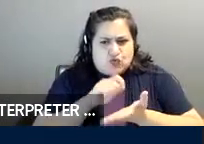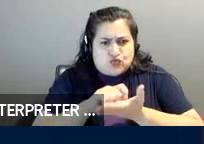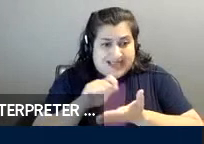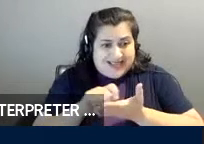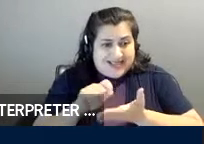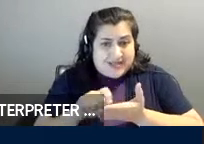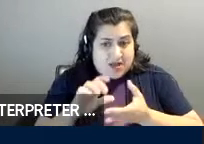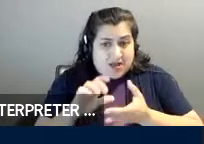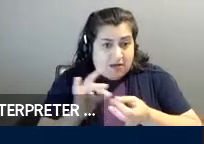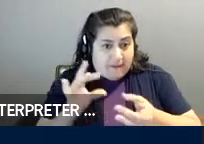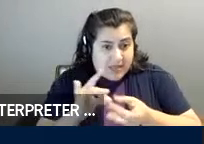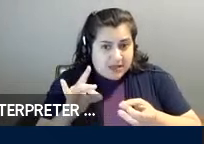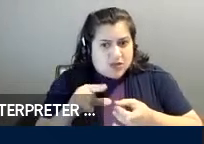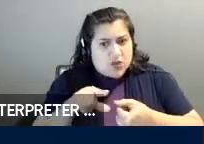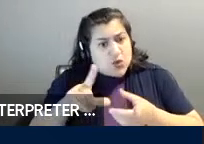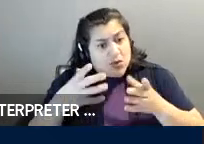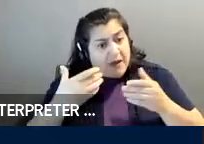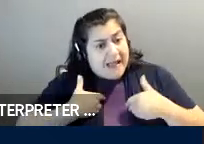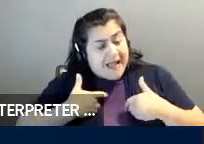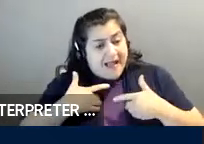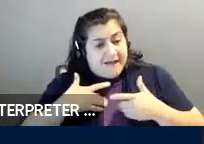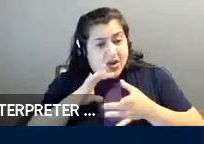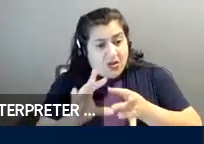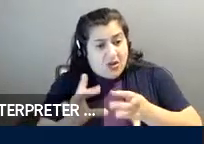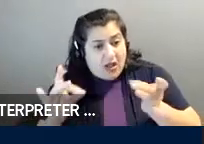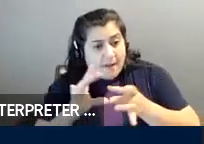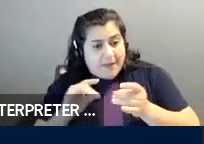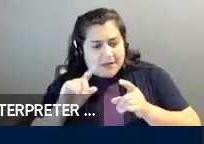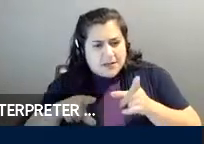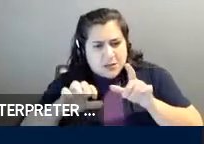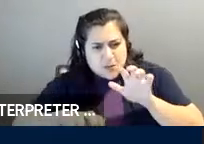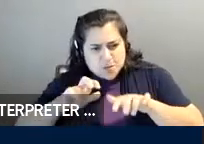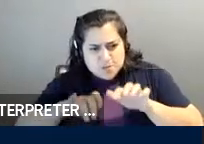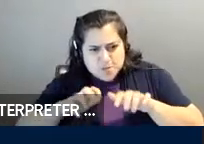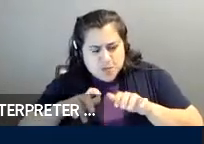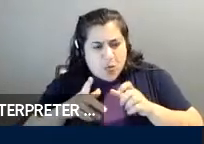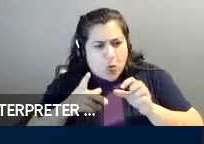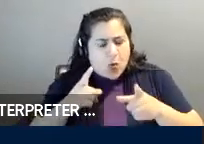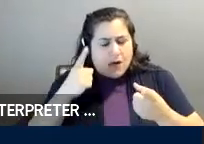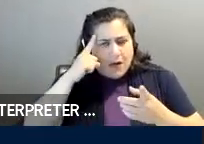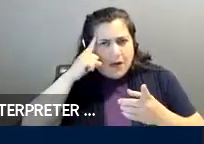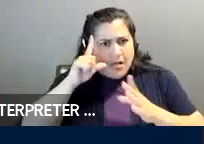So if you have comments and you haven't -- you think about it later, you have up until May